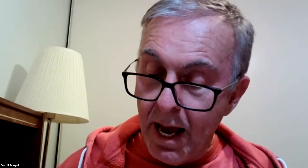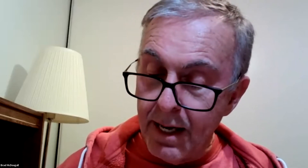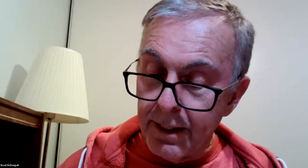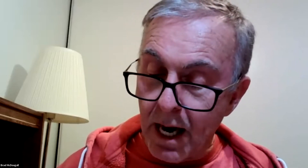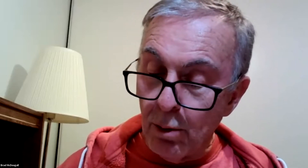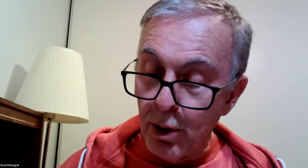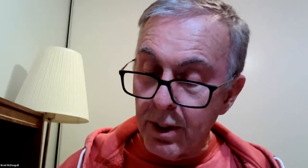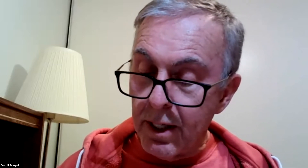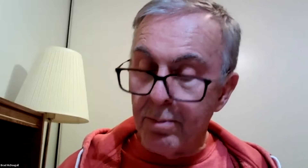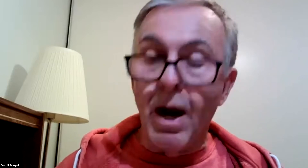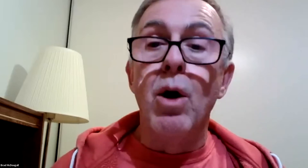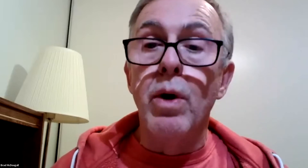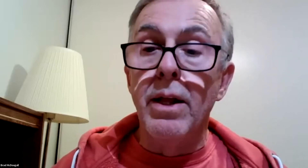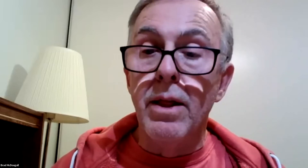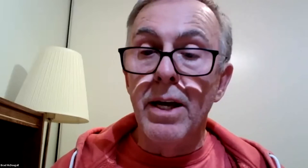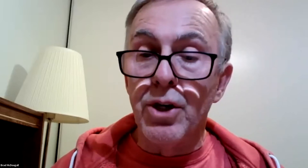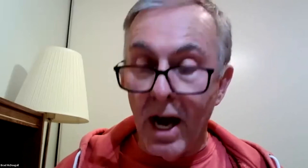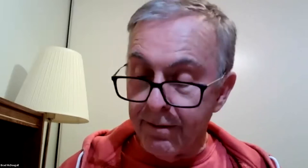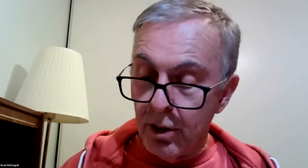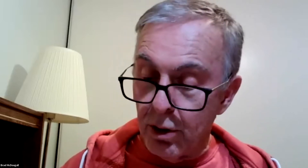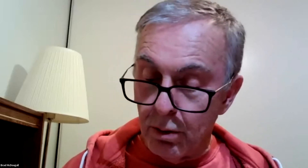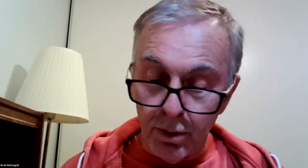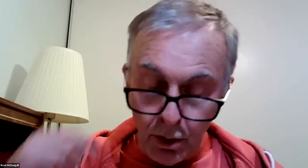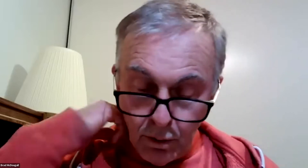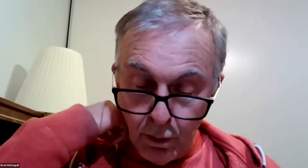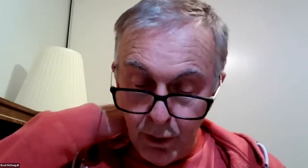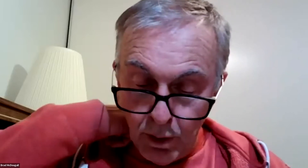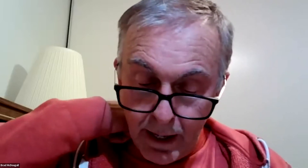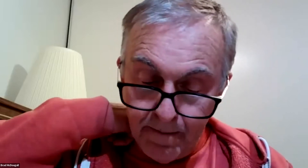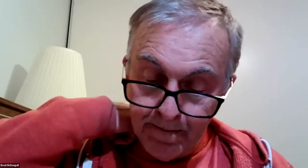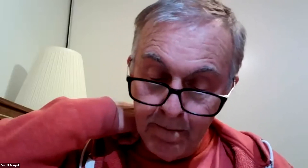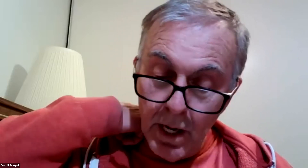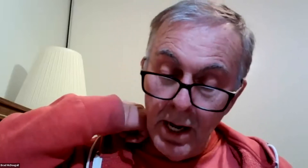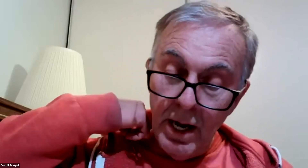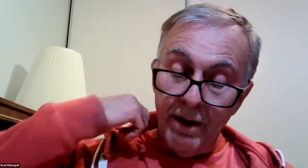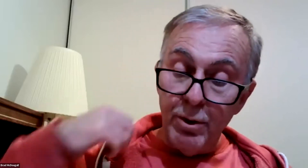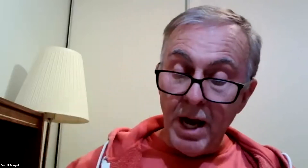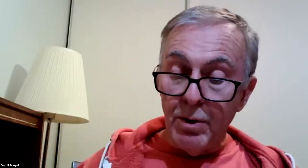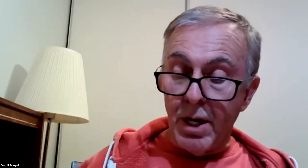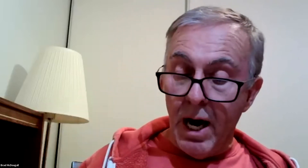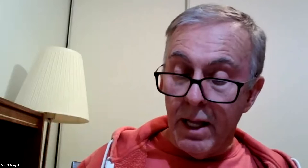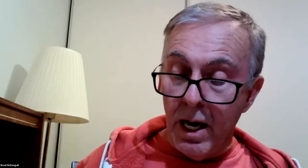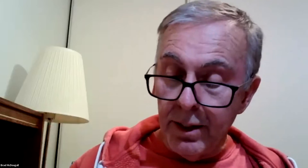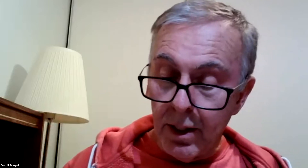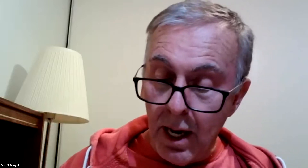And I will put Anita's bio in the chat for you to review later. A few house guidelines.